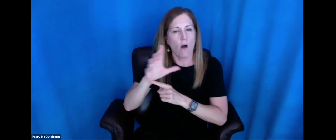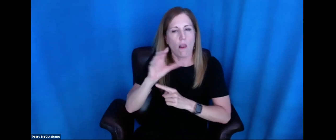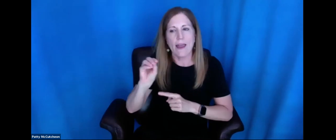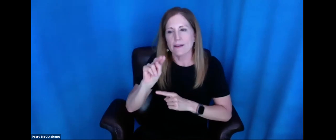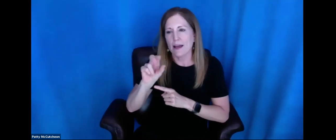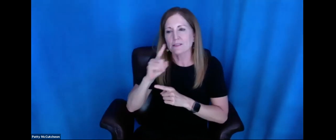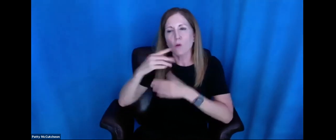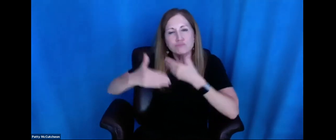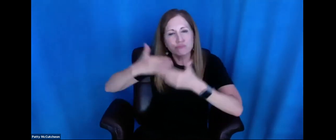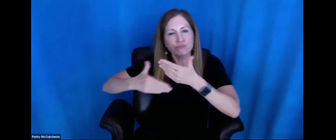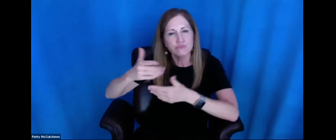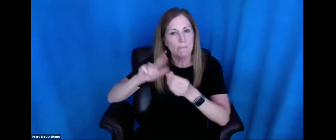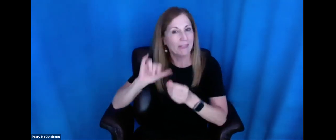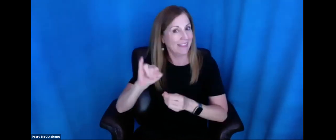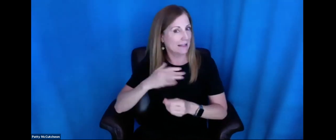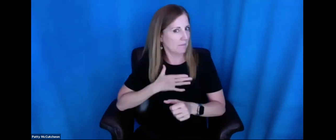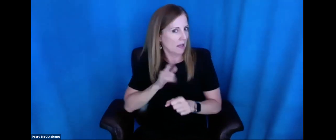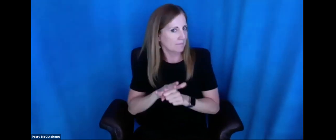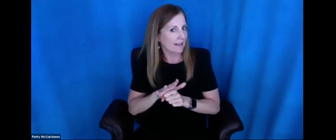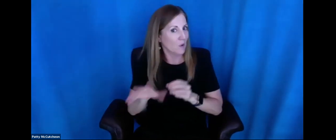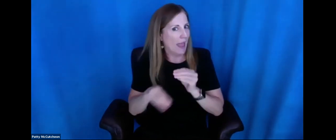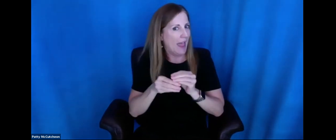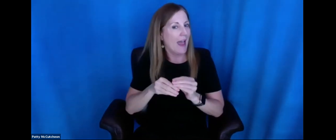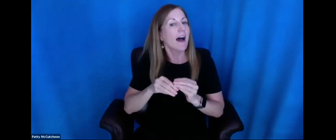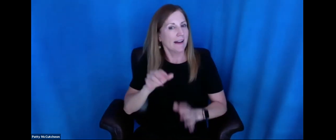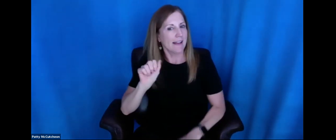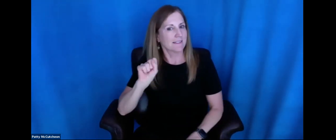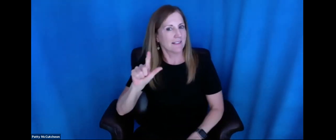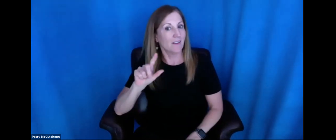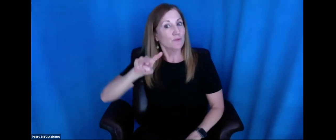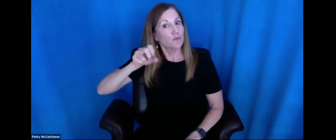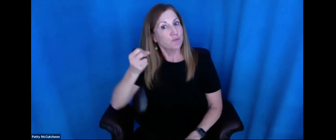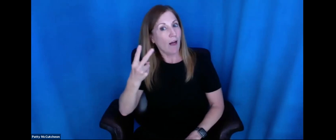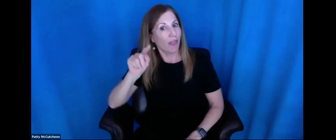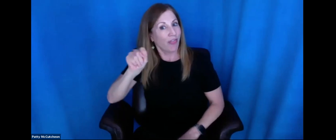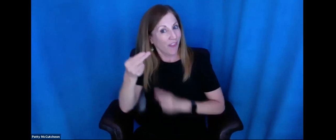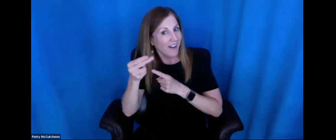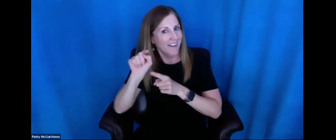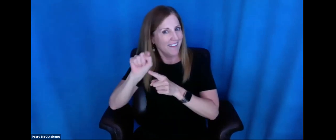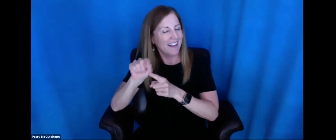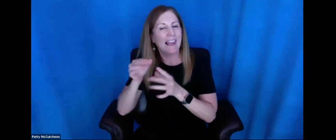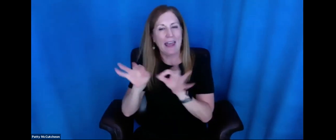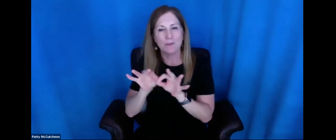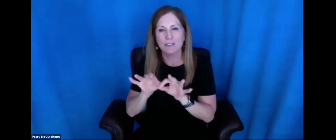there. But that's not information on the candidates so much as